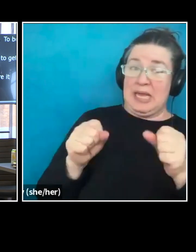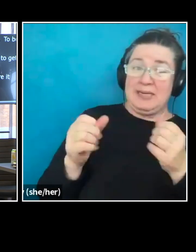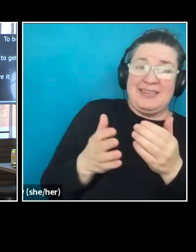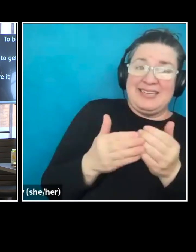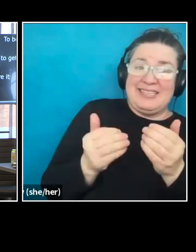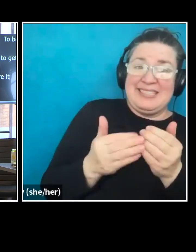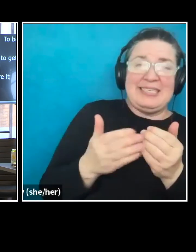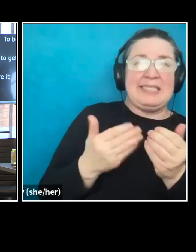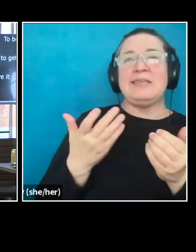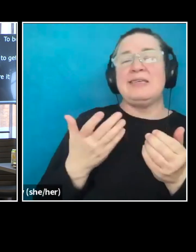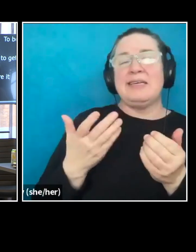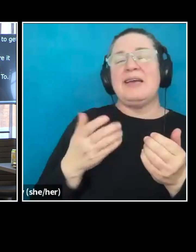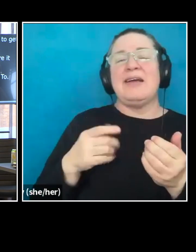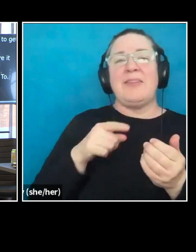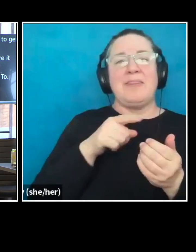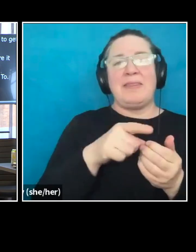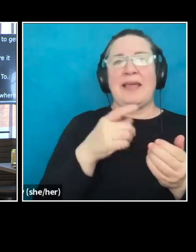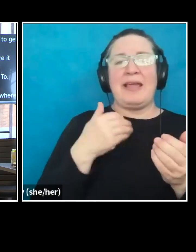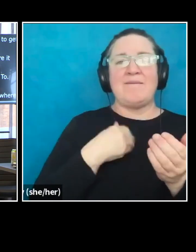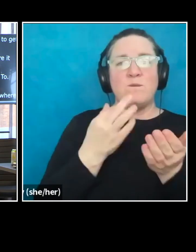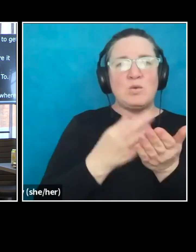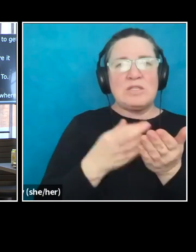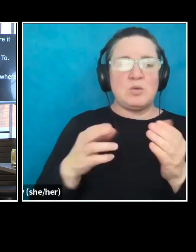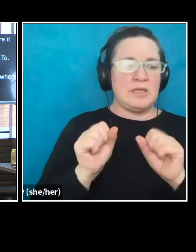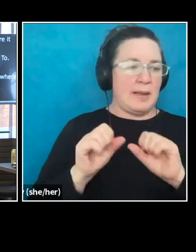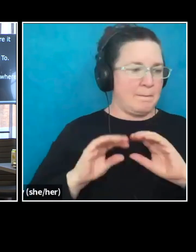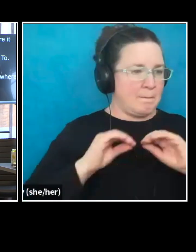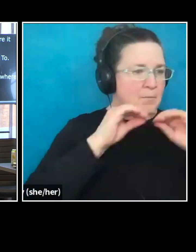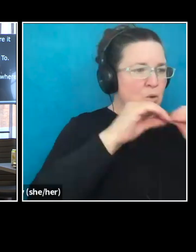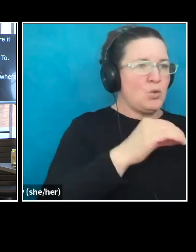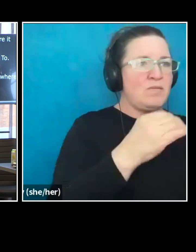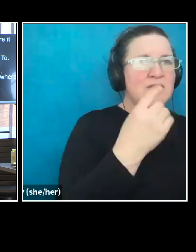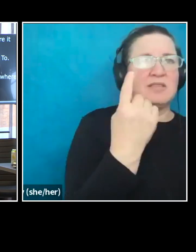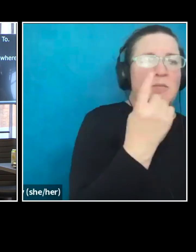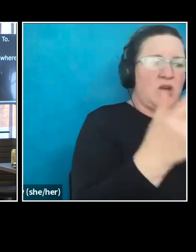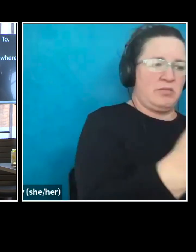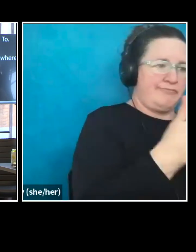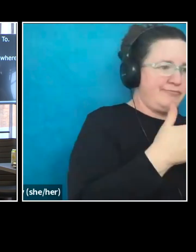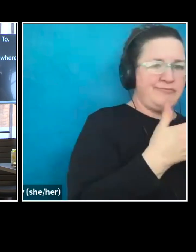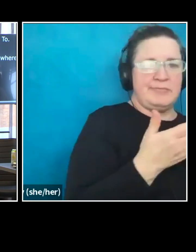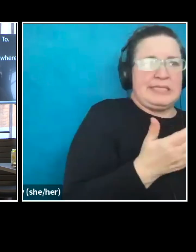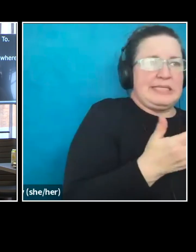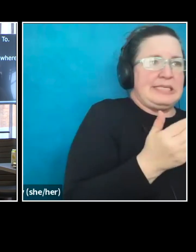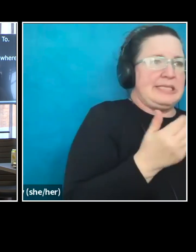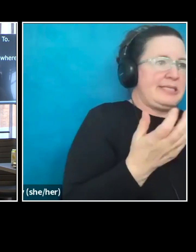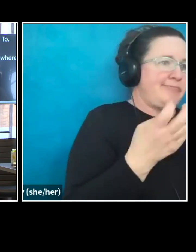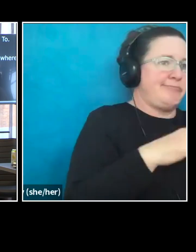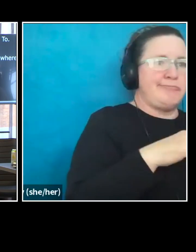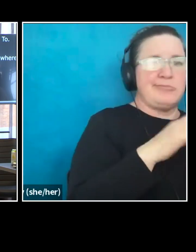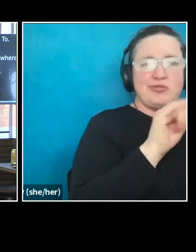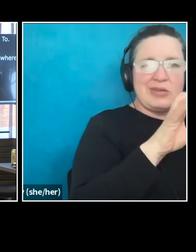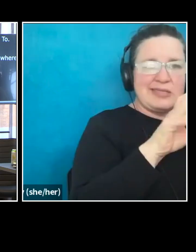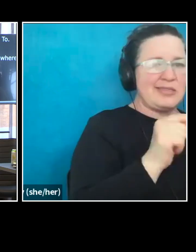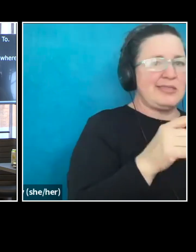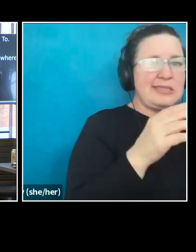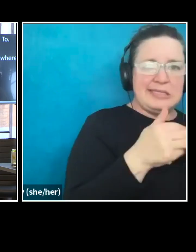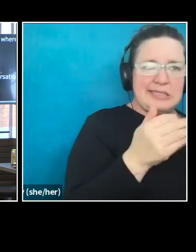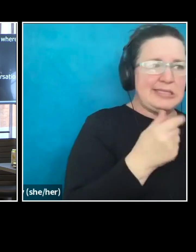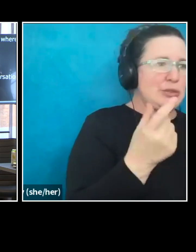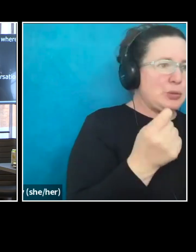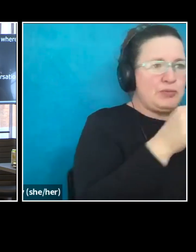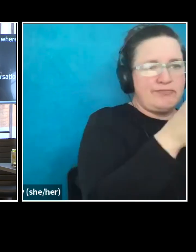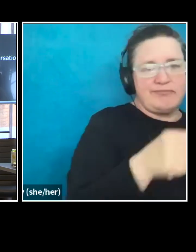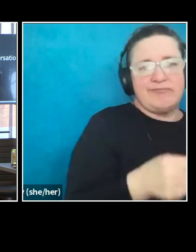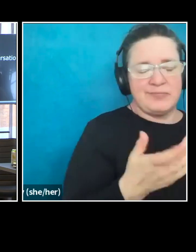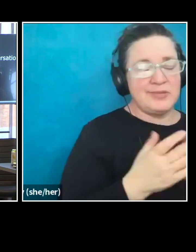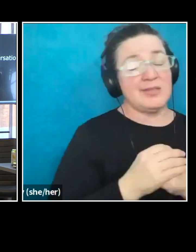where where there's more choices. And so, um, you know, having that conversation is is complicated.